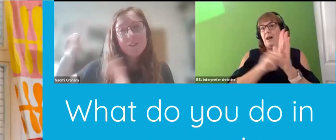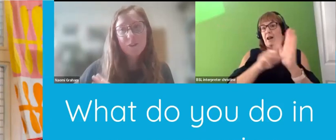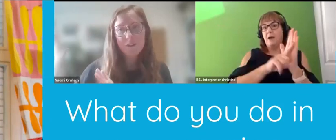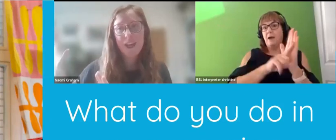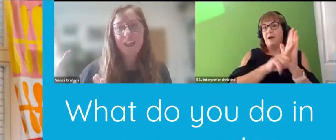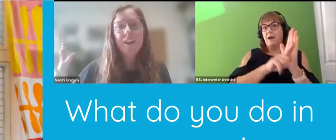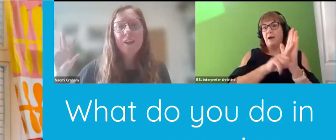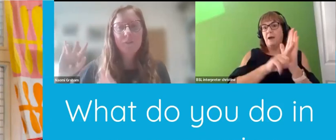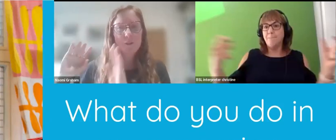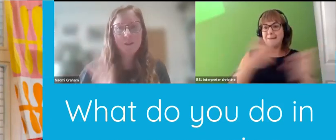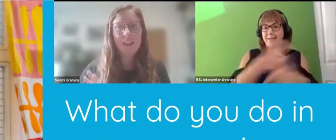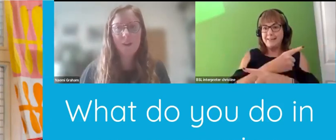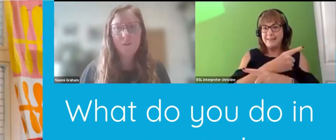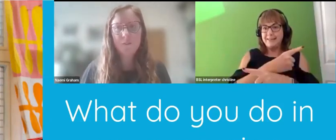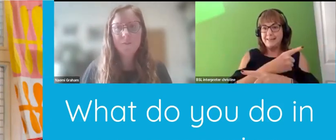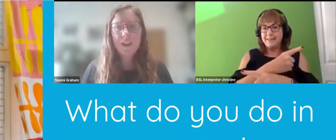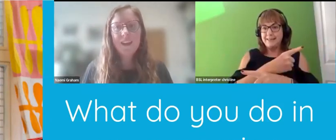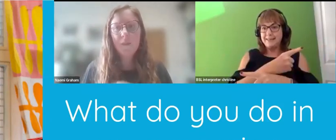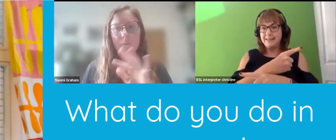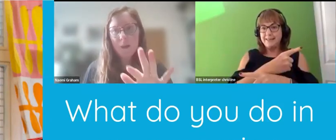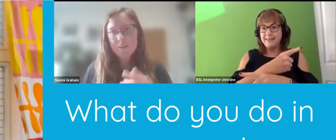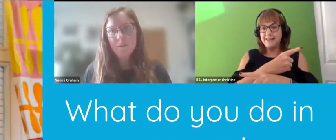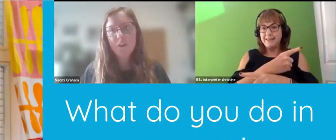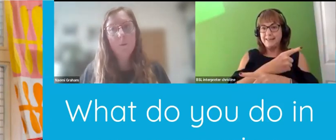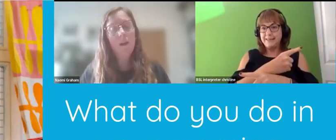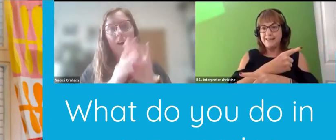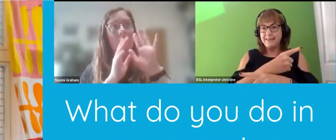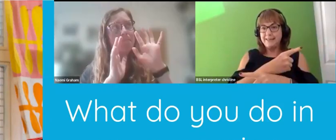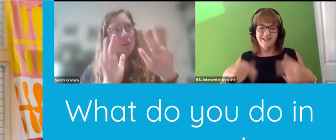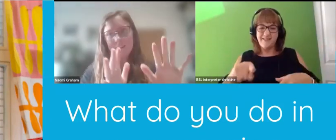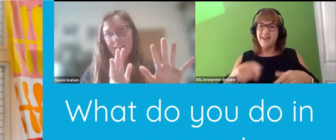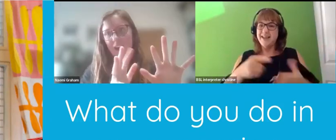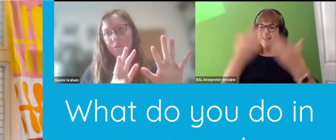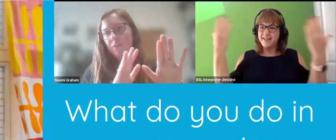the rest of your day feels really off. Now there might be some of you who are like, I must have,